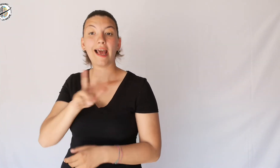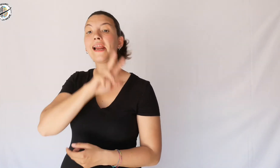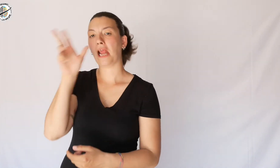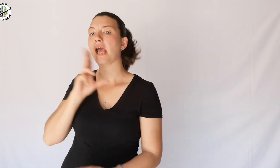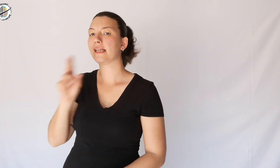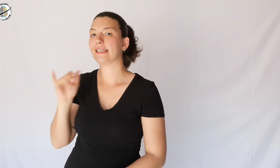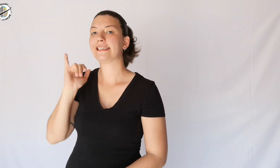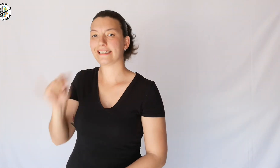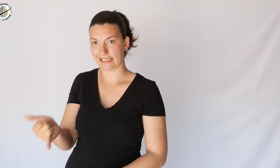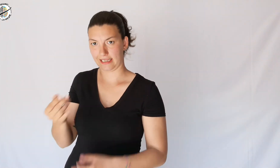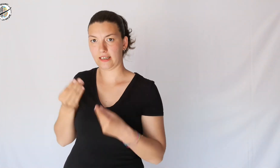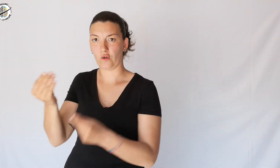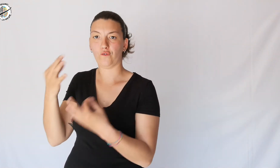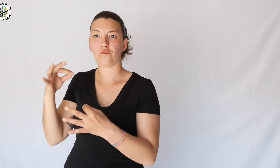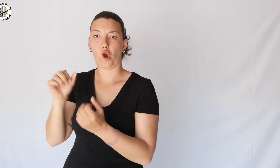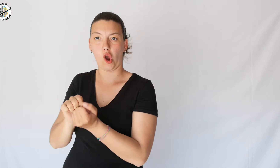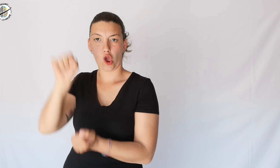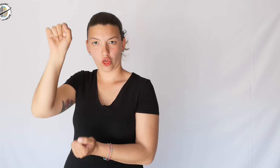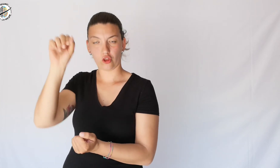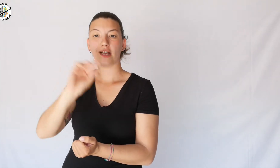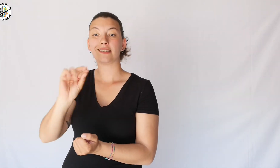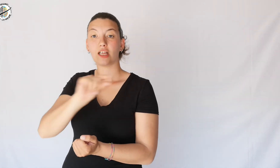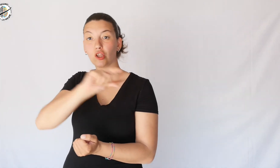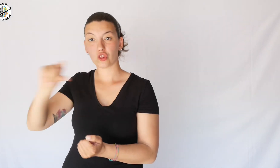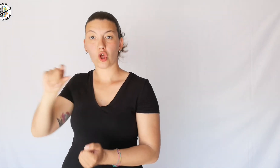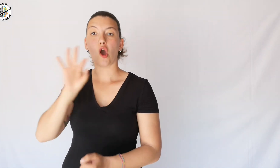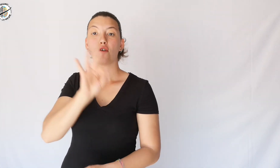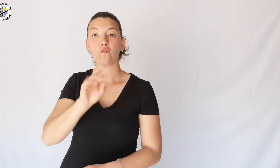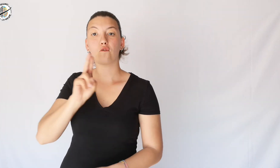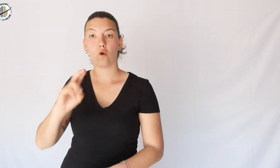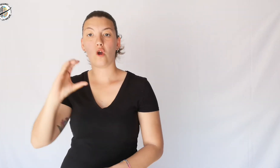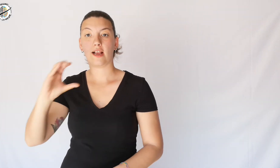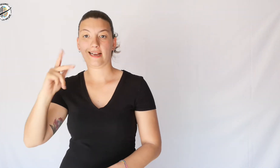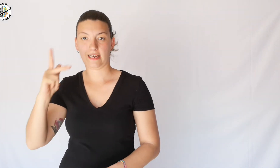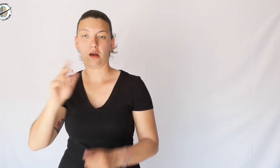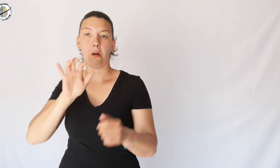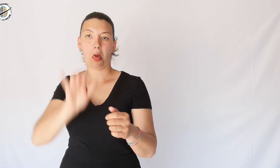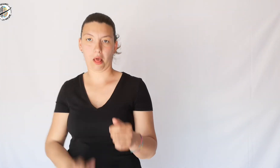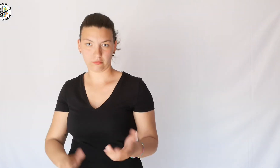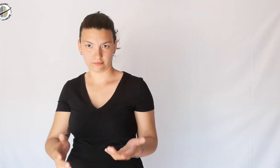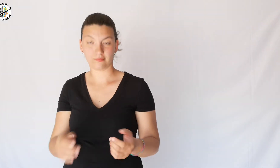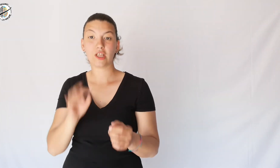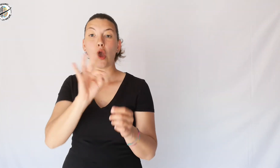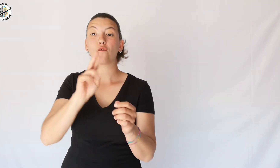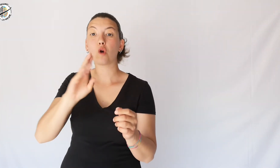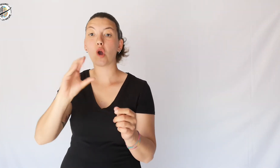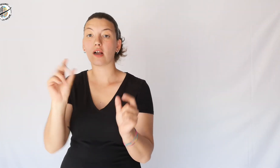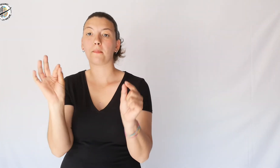If the king consented, he issued a certificate with the written FUCK